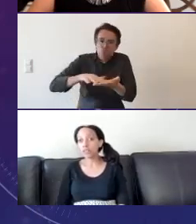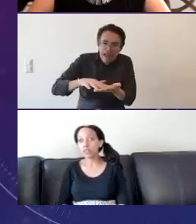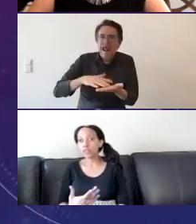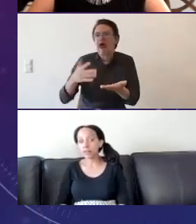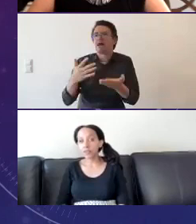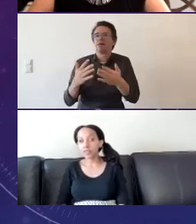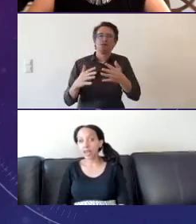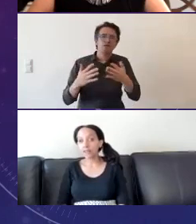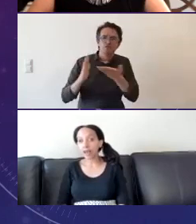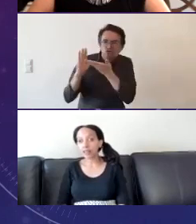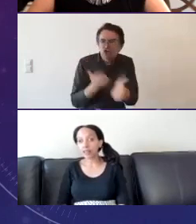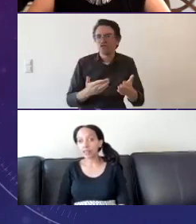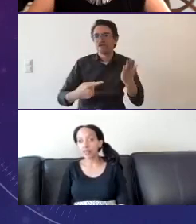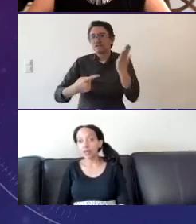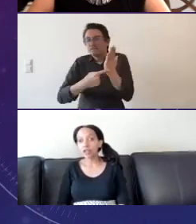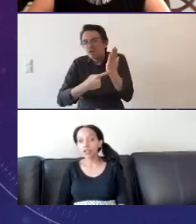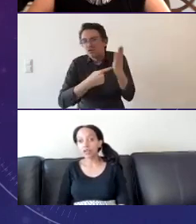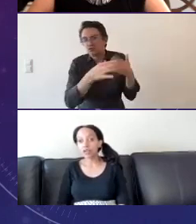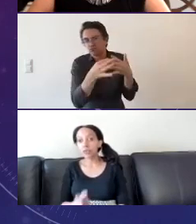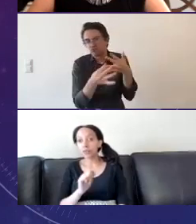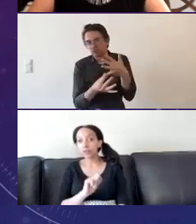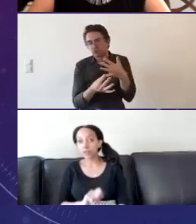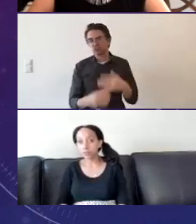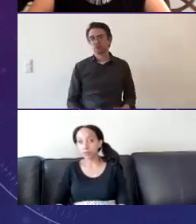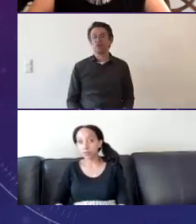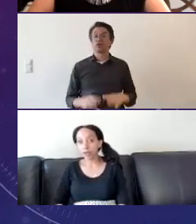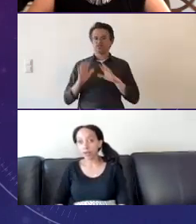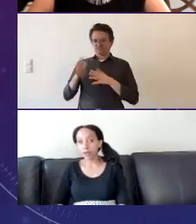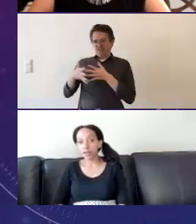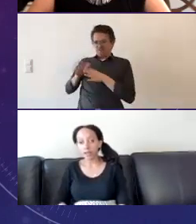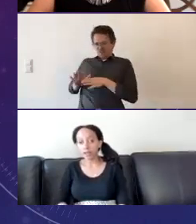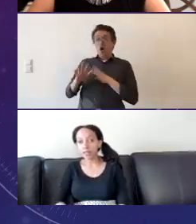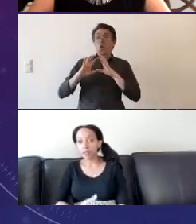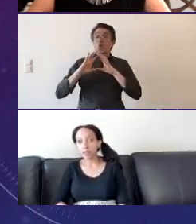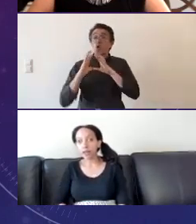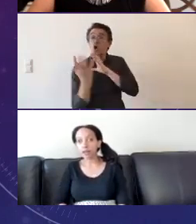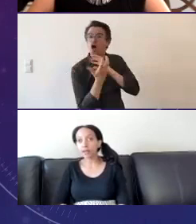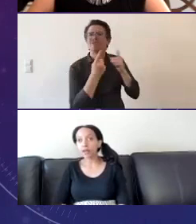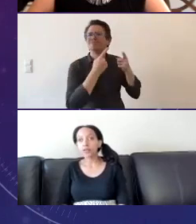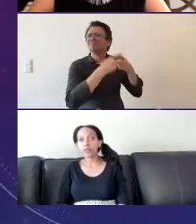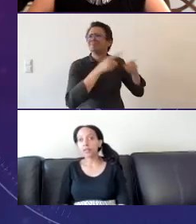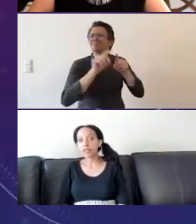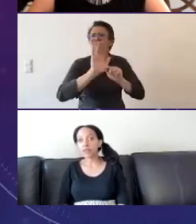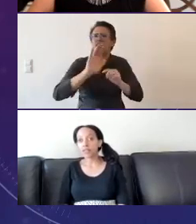to have access to refreshable Braille instant Braille through these devices